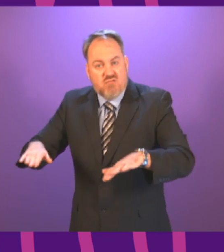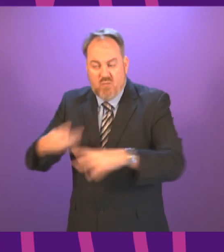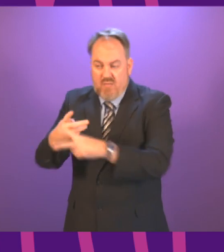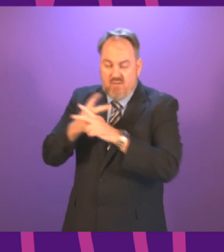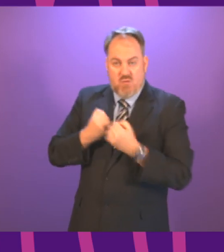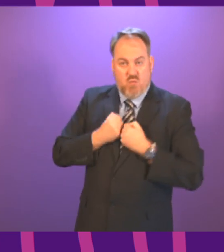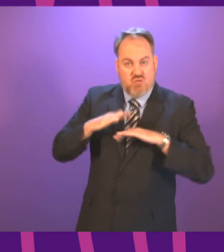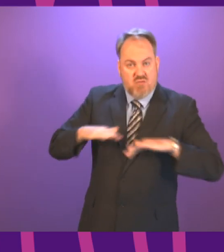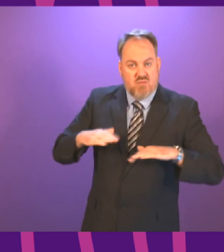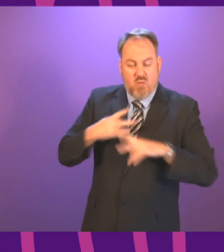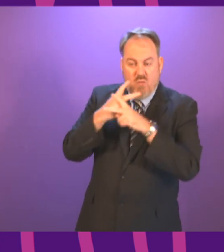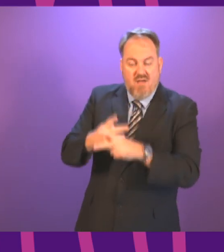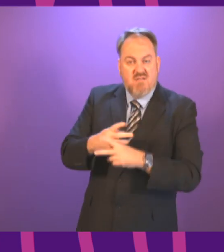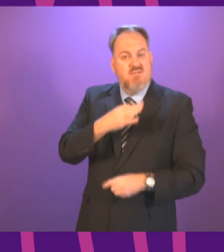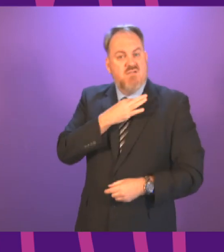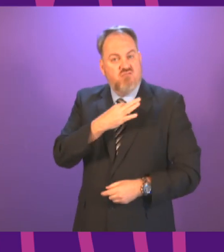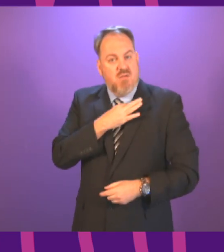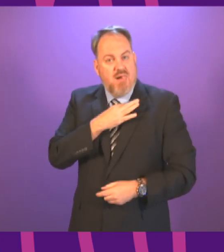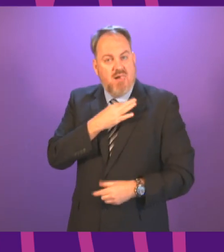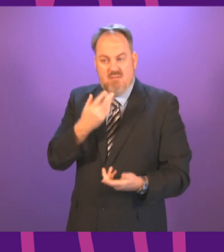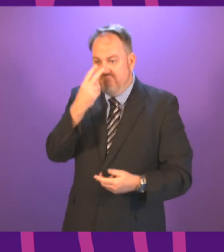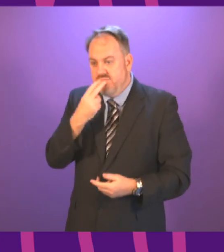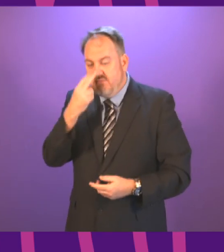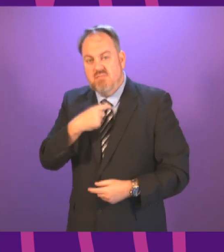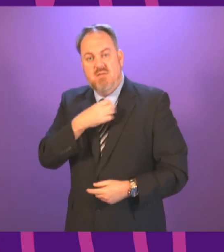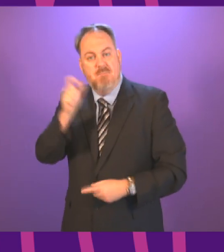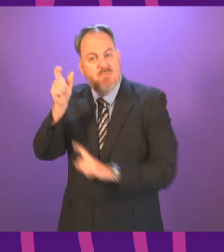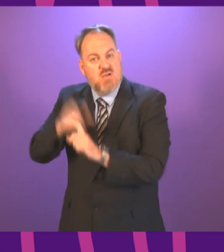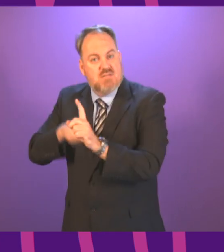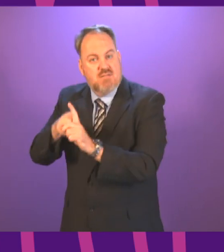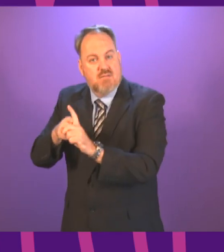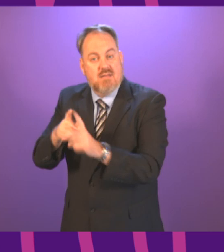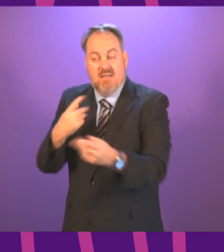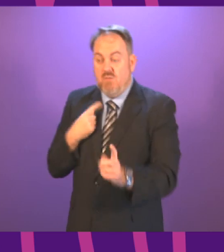or looking after a frail or vulnerable person. When we do meet people from other households